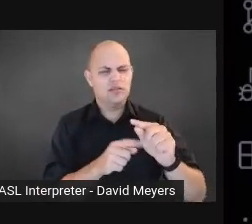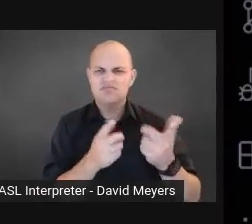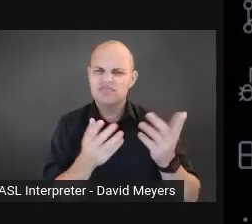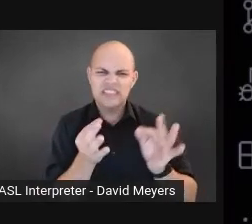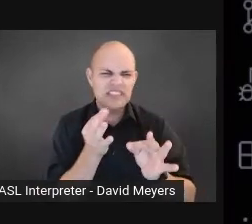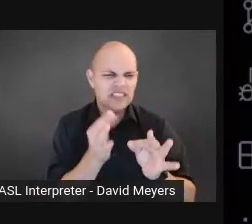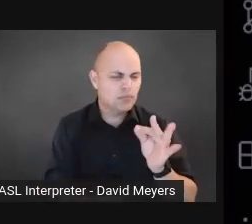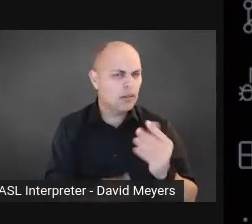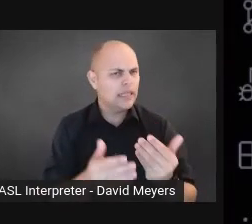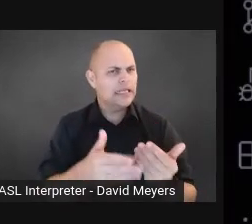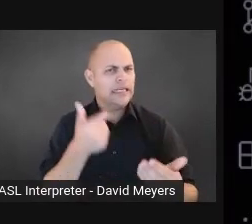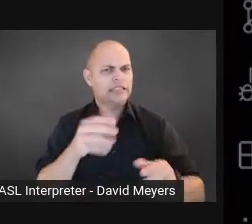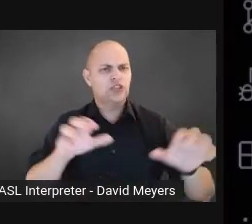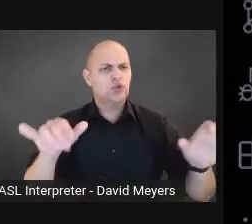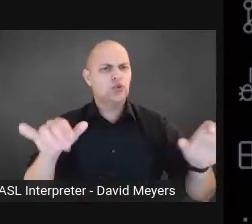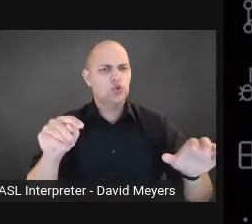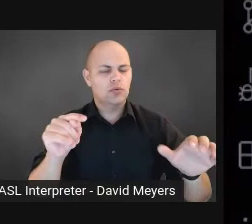Let the DOM be our state management.